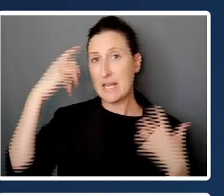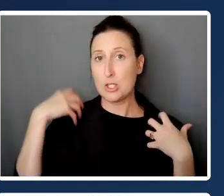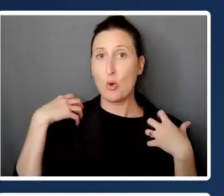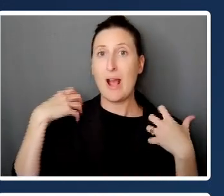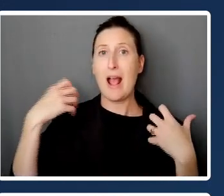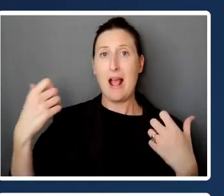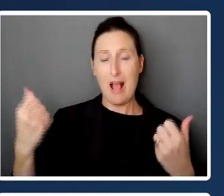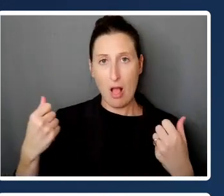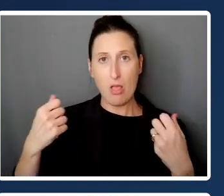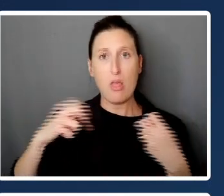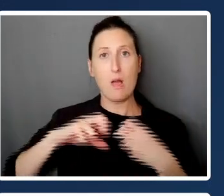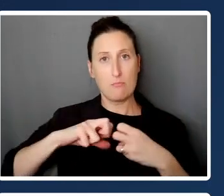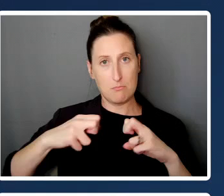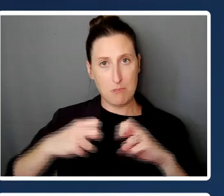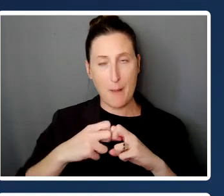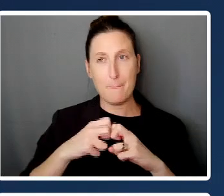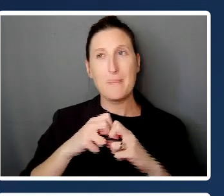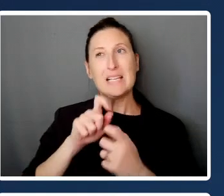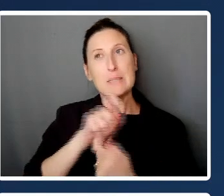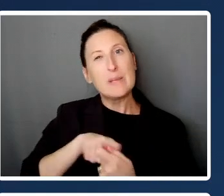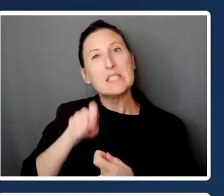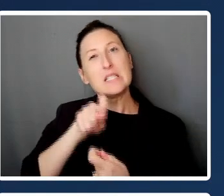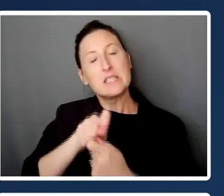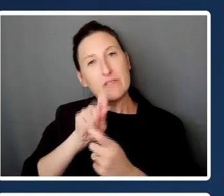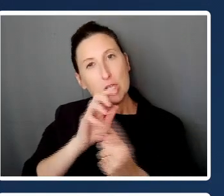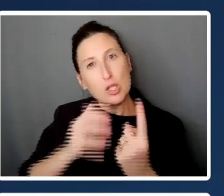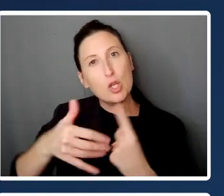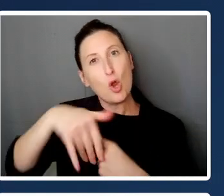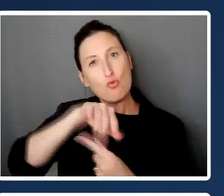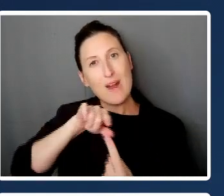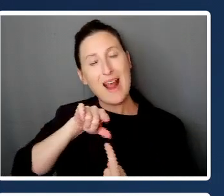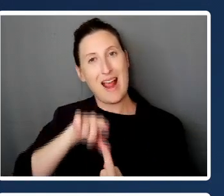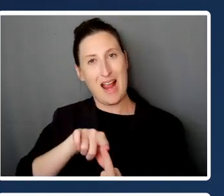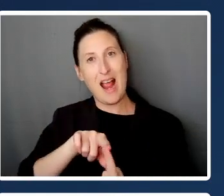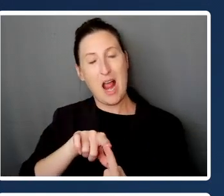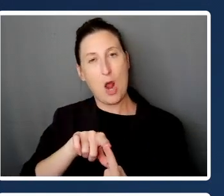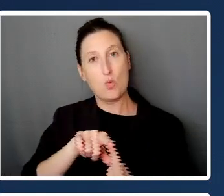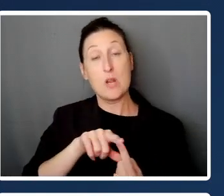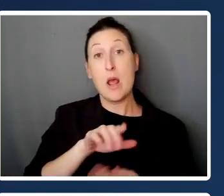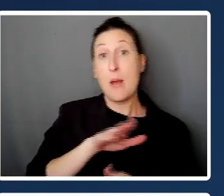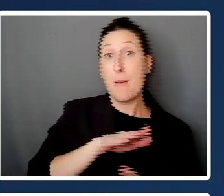specifically around the transition from middle school to high school. And so,